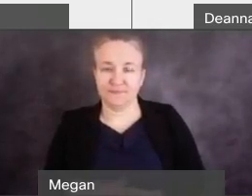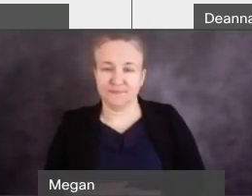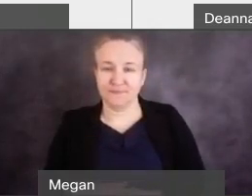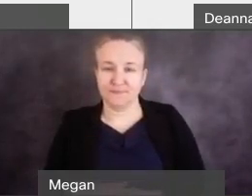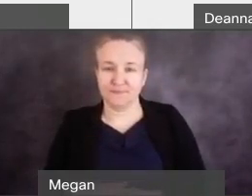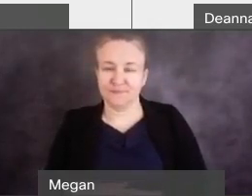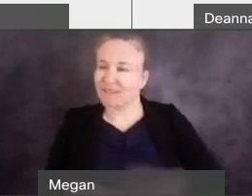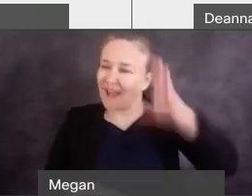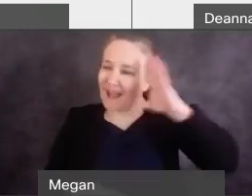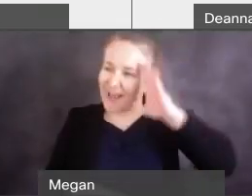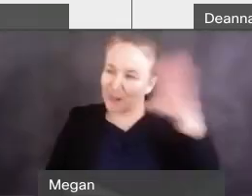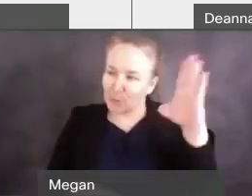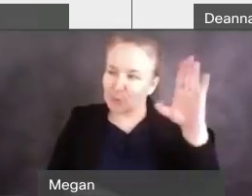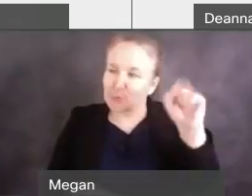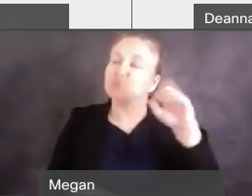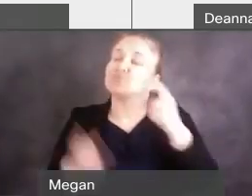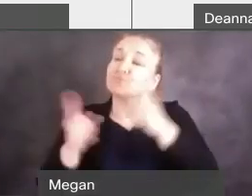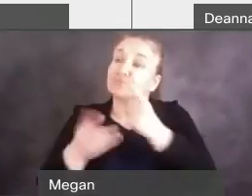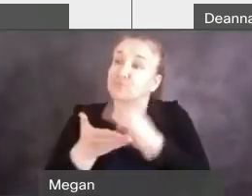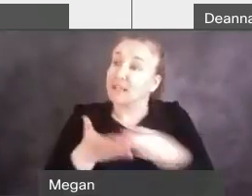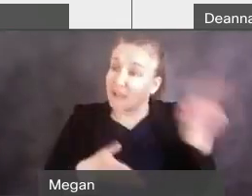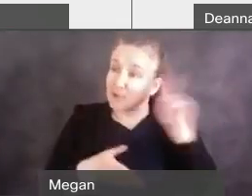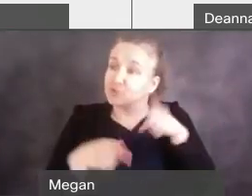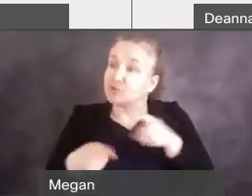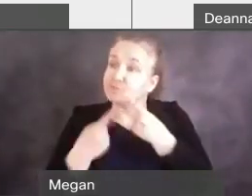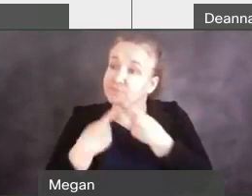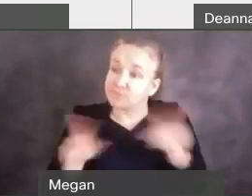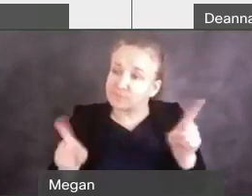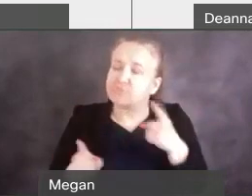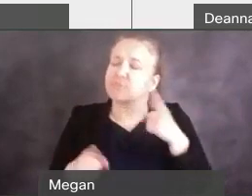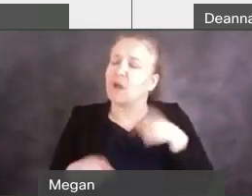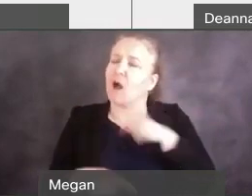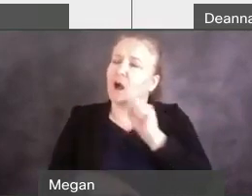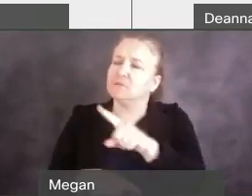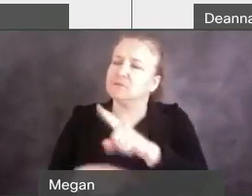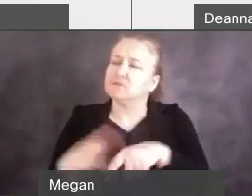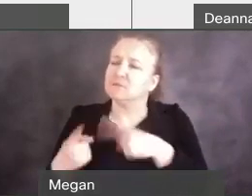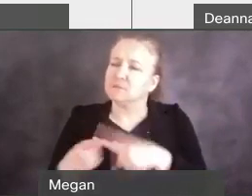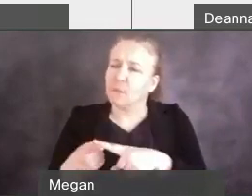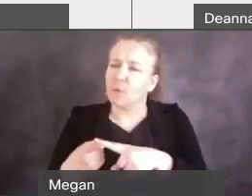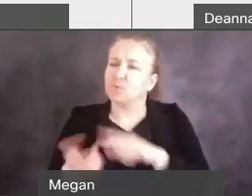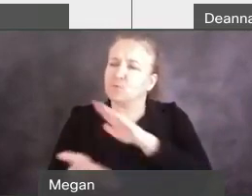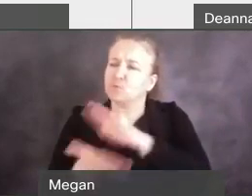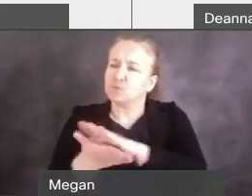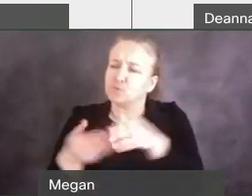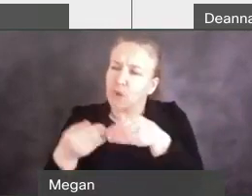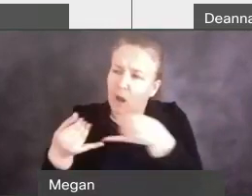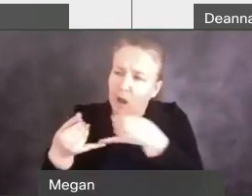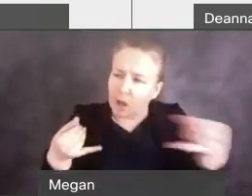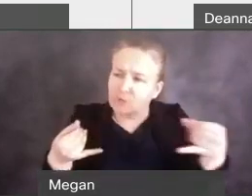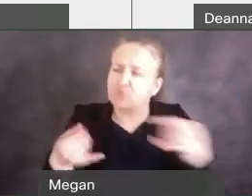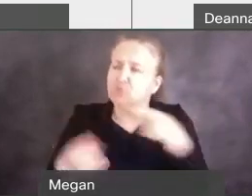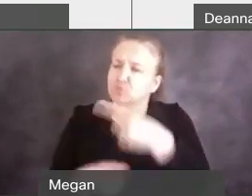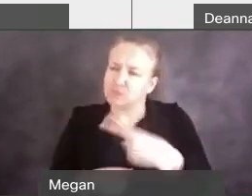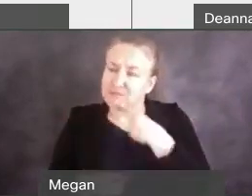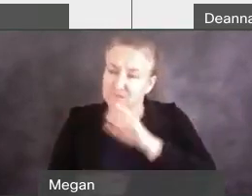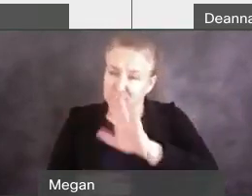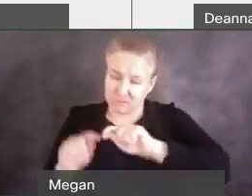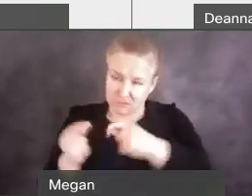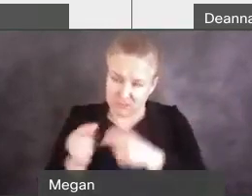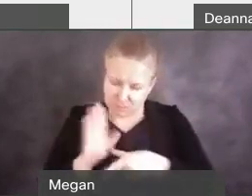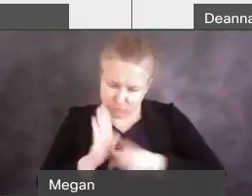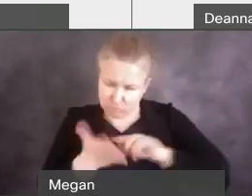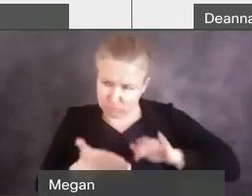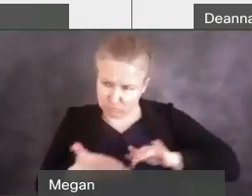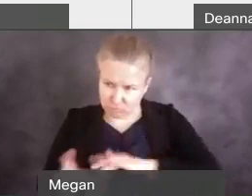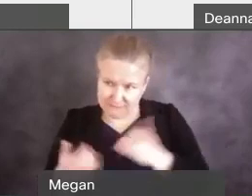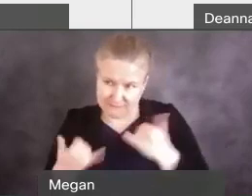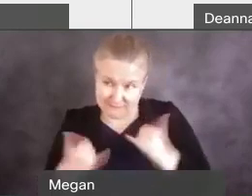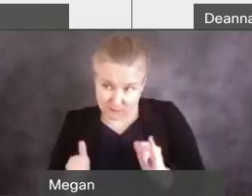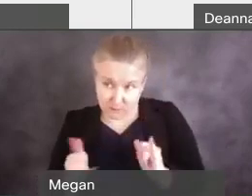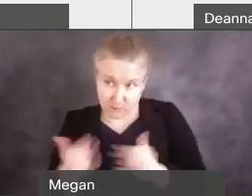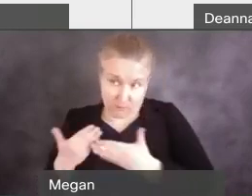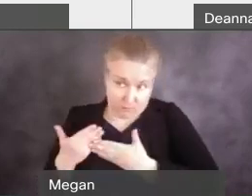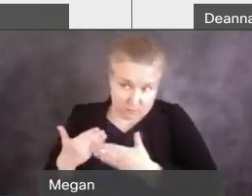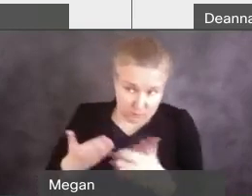[Reporter] Hello. So last week on the briefing I asked you about school guidelines and you said your team was